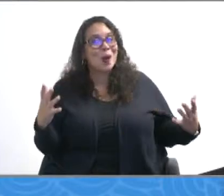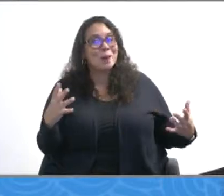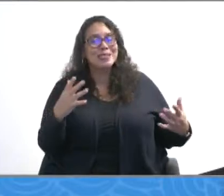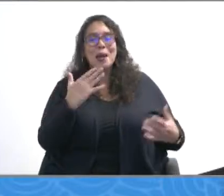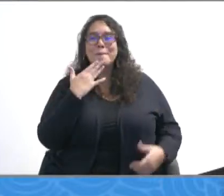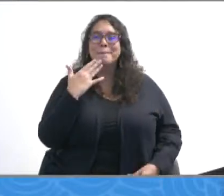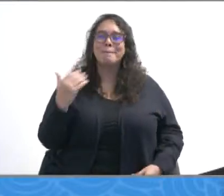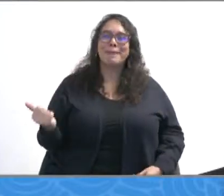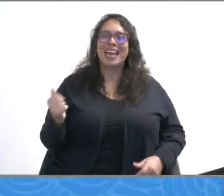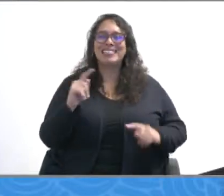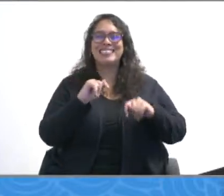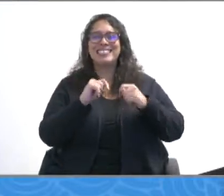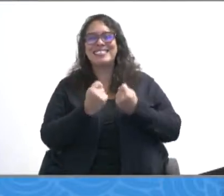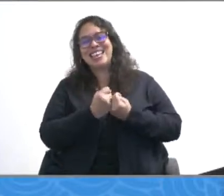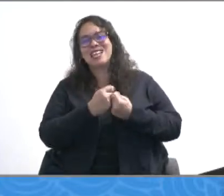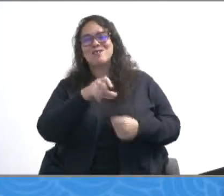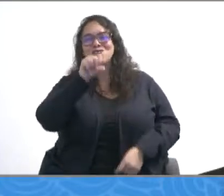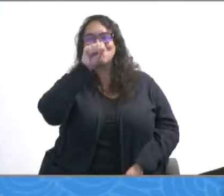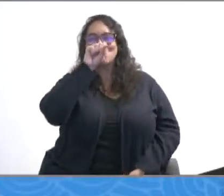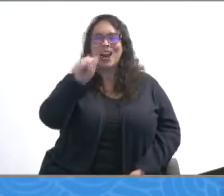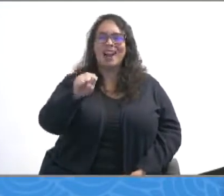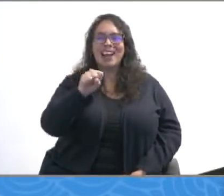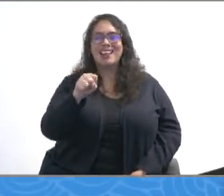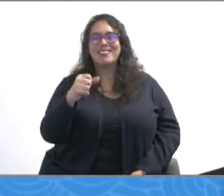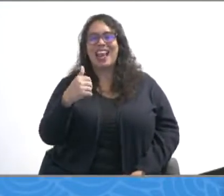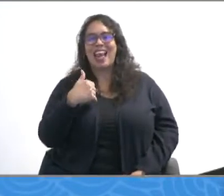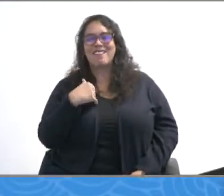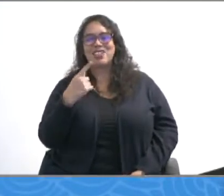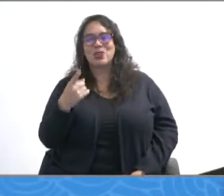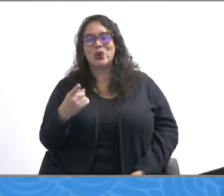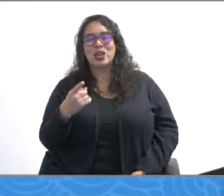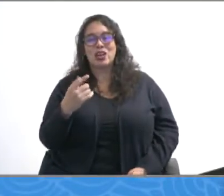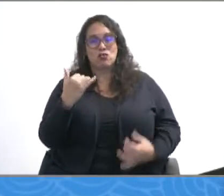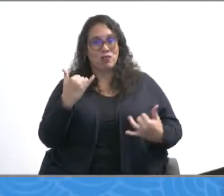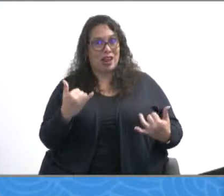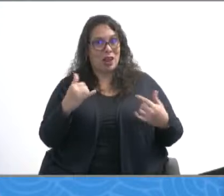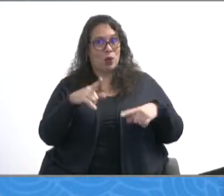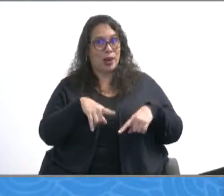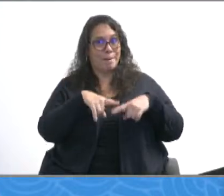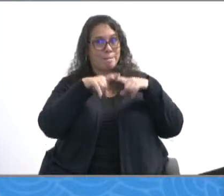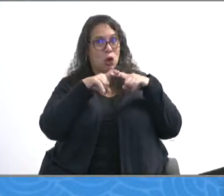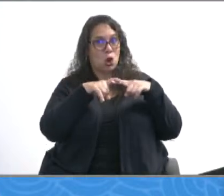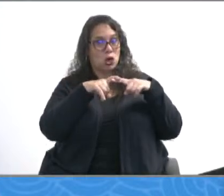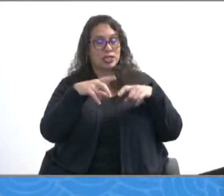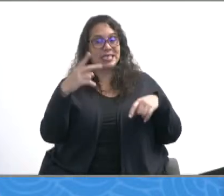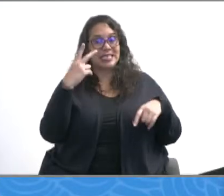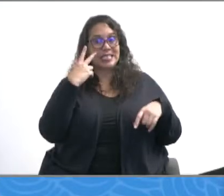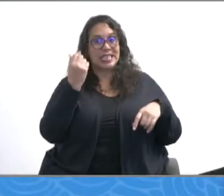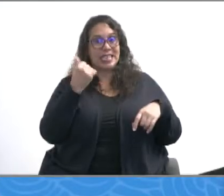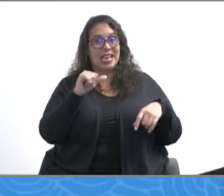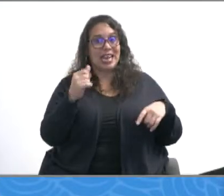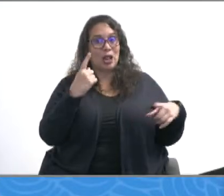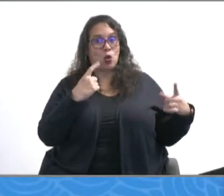We loved having you. What we are going to do is we're gonna pause and see if there are any questions for the team,